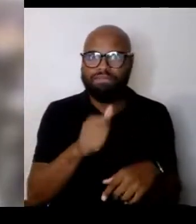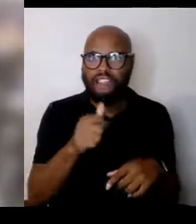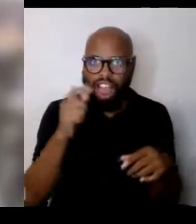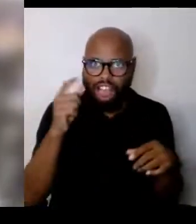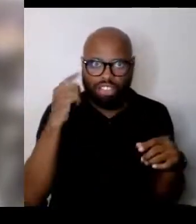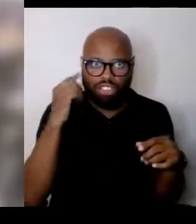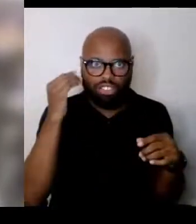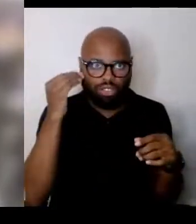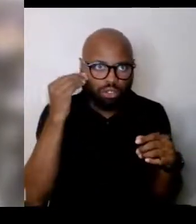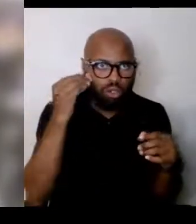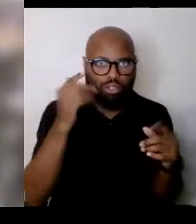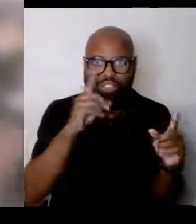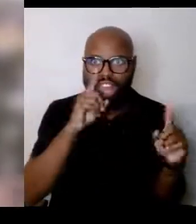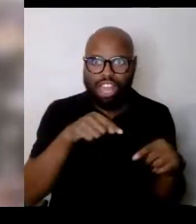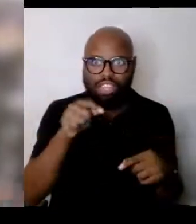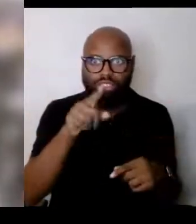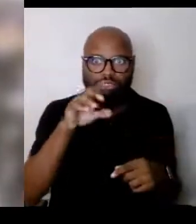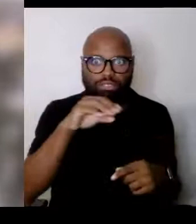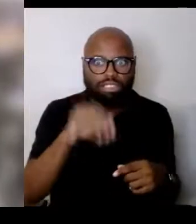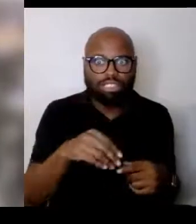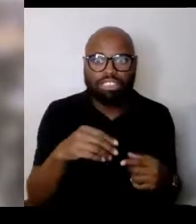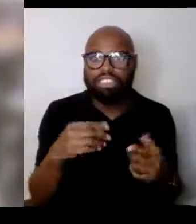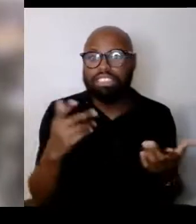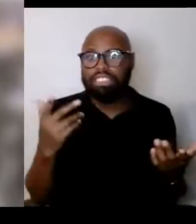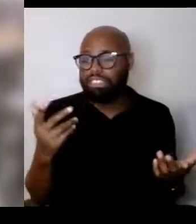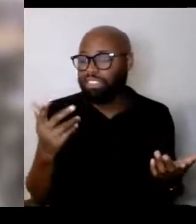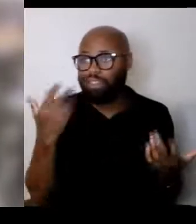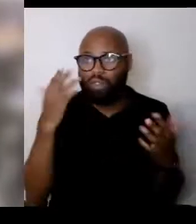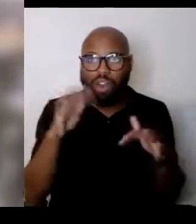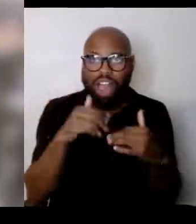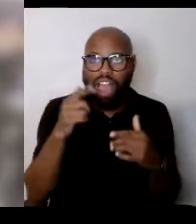A lot of the times the government handles these things and we know whenever it comes out.